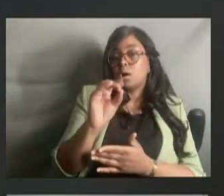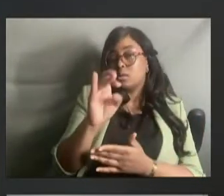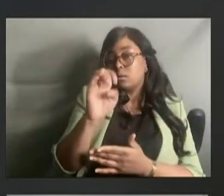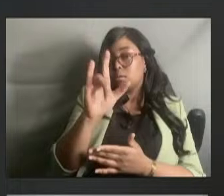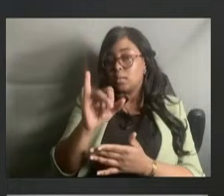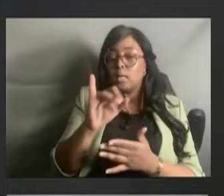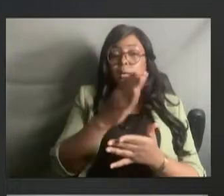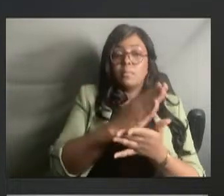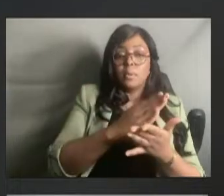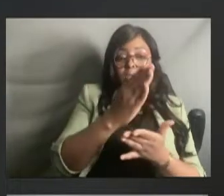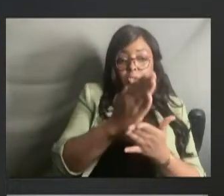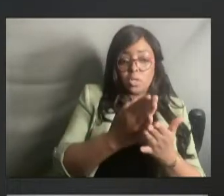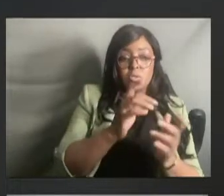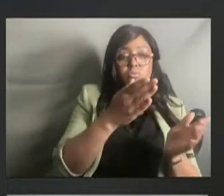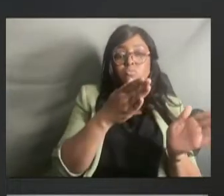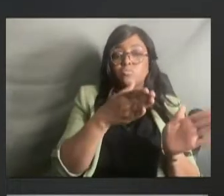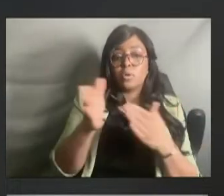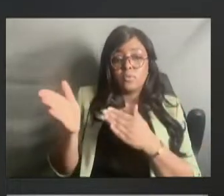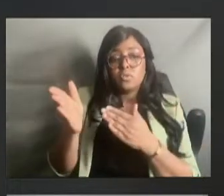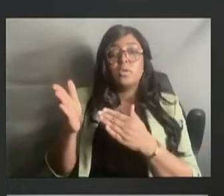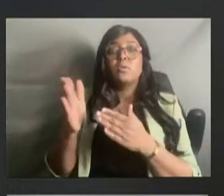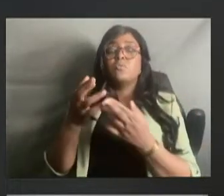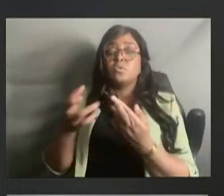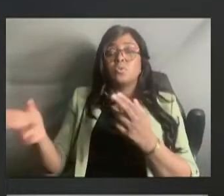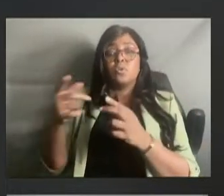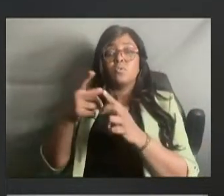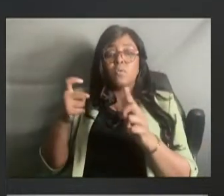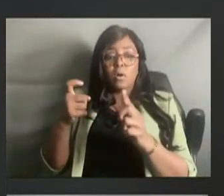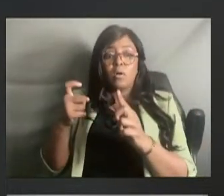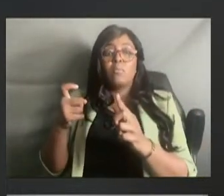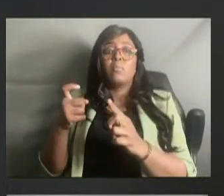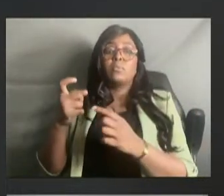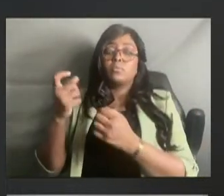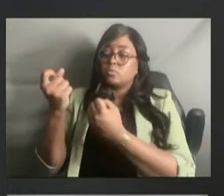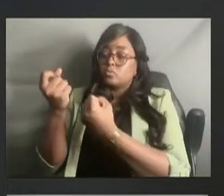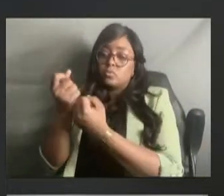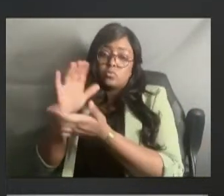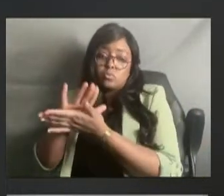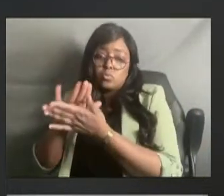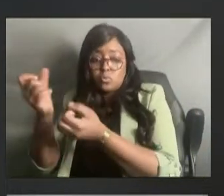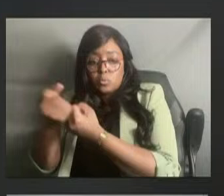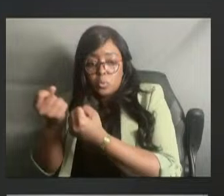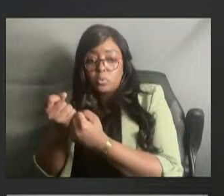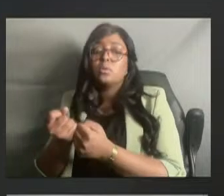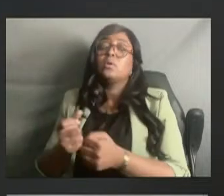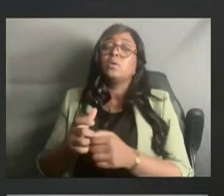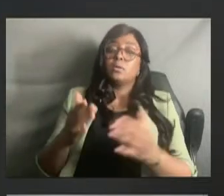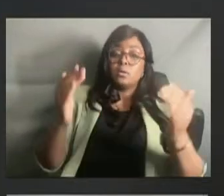have to do with shifting resources away from our central